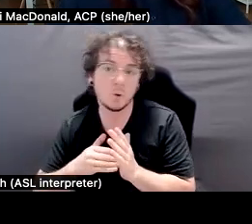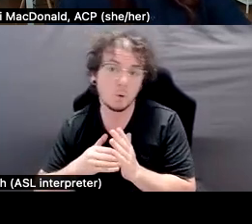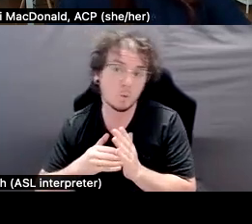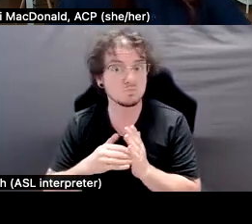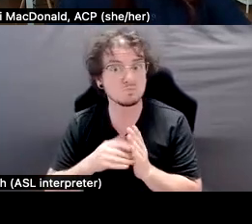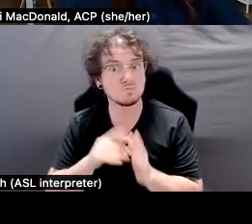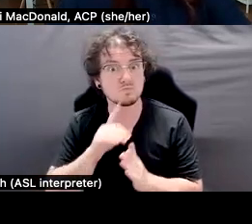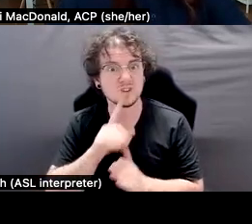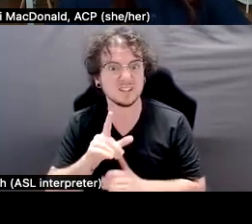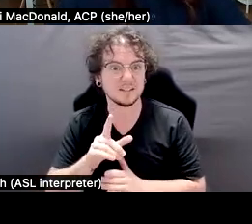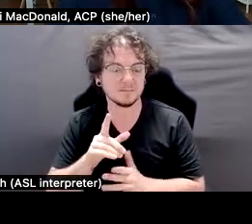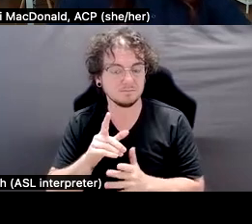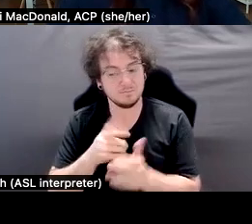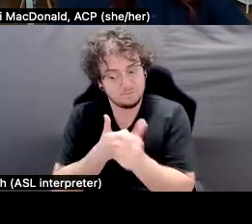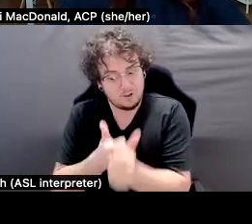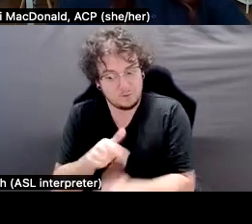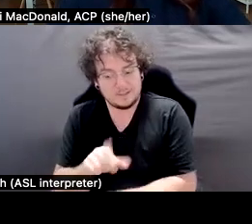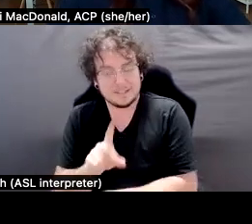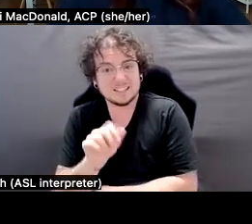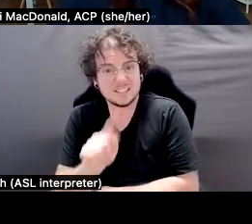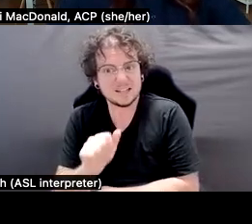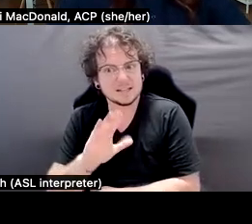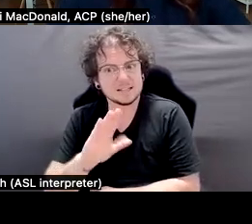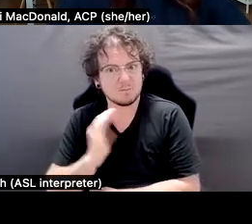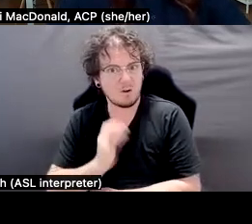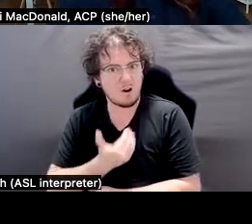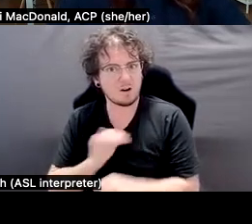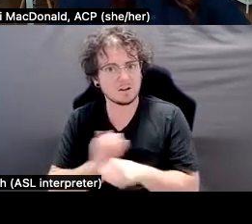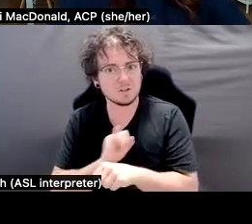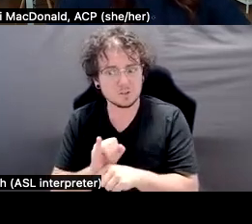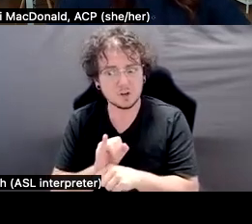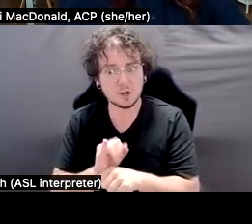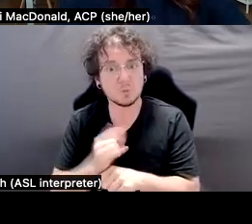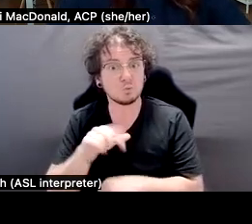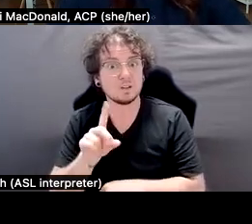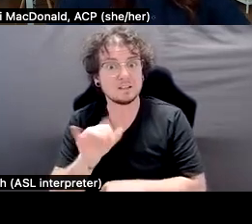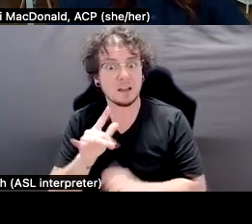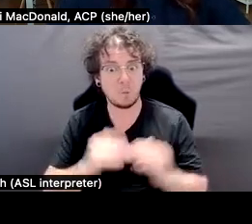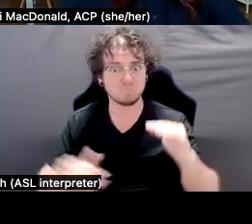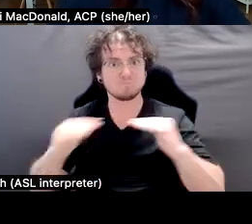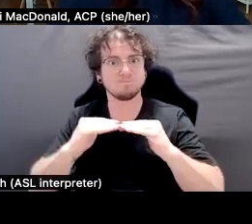according to this data, it seems we have achieved gender pay parity, which is definitely good news.